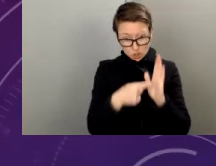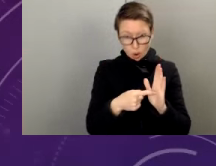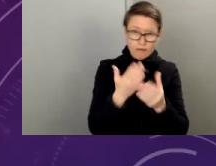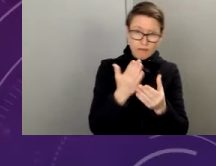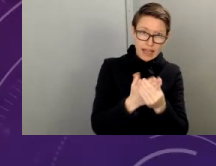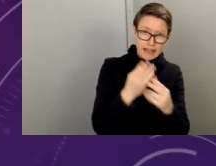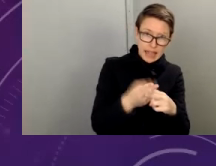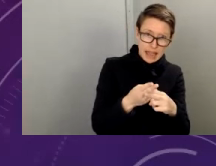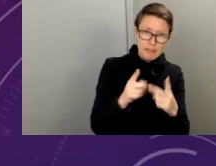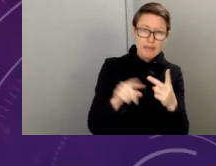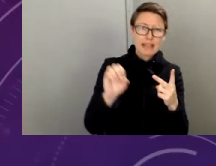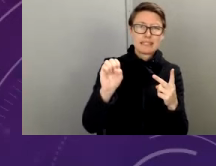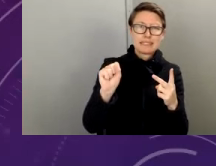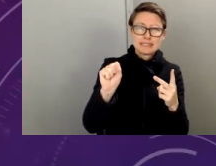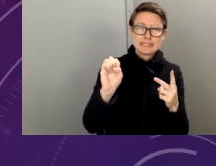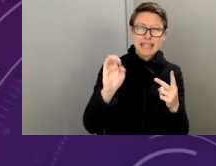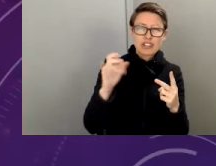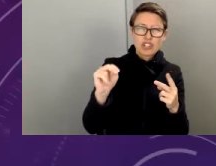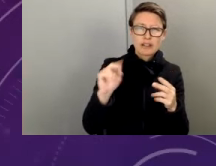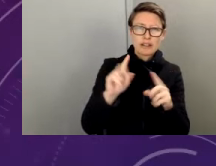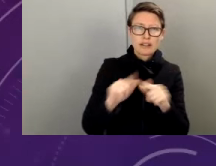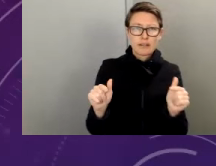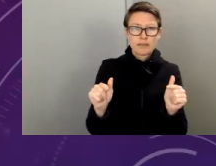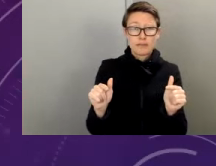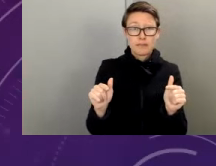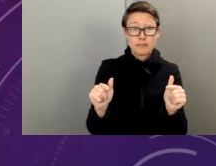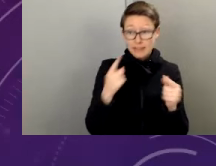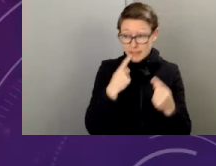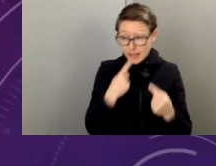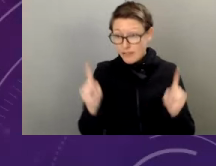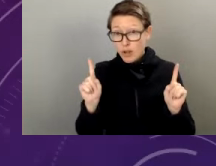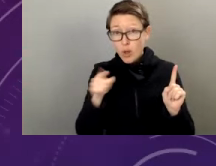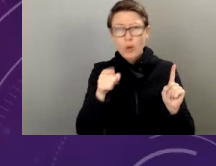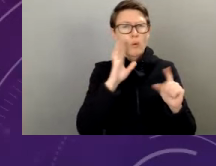An email will be sent to you guys to the email address that's provided on the submission form.